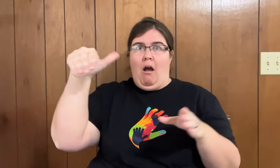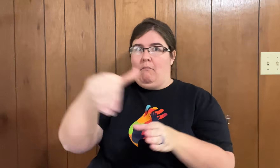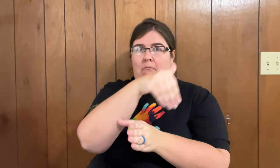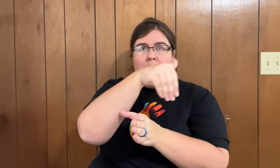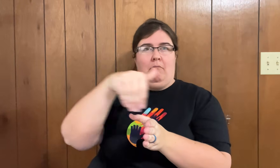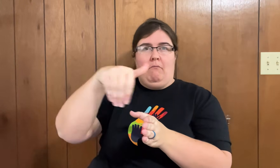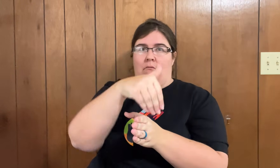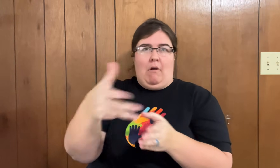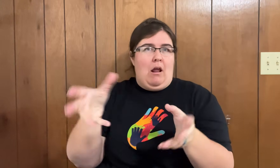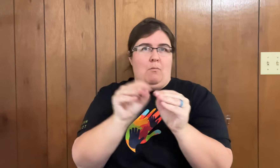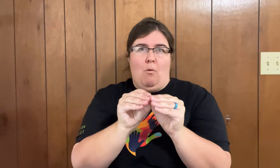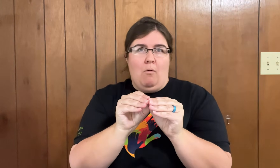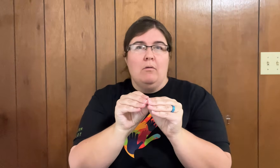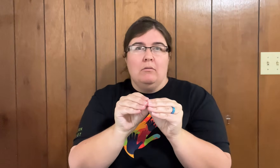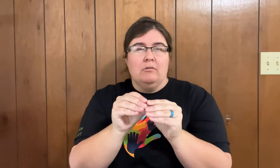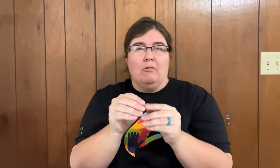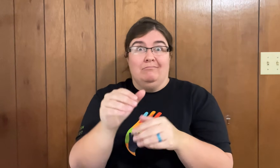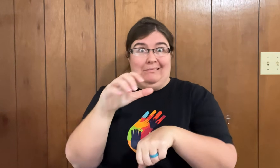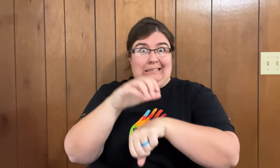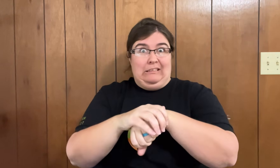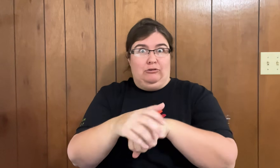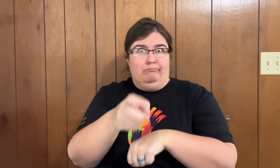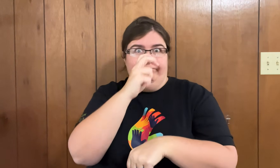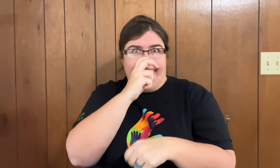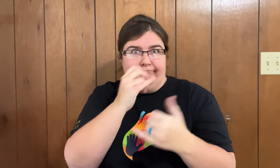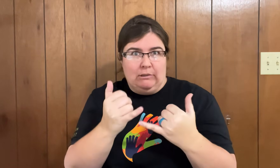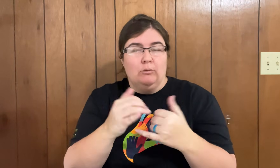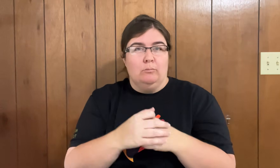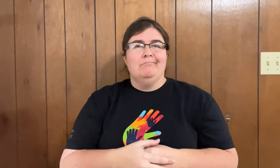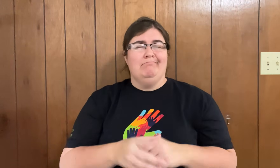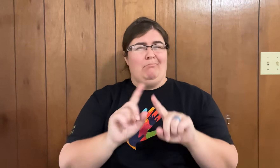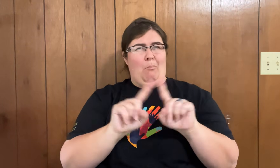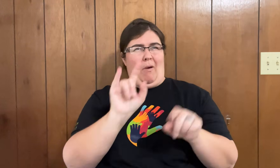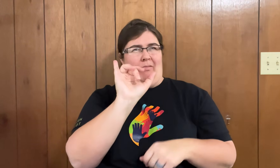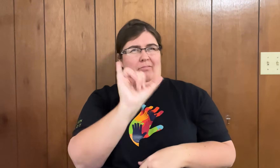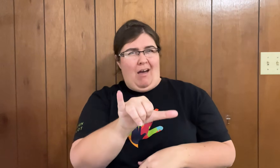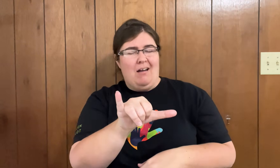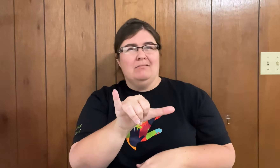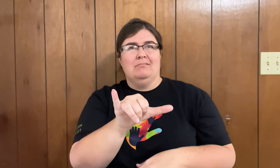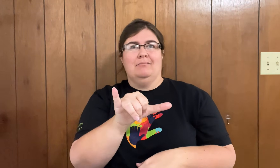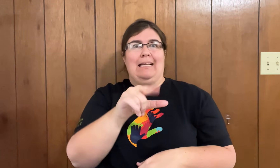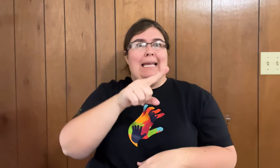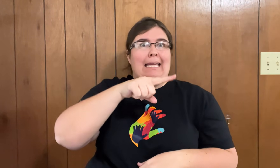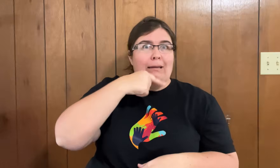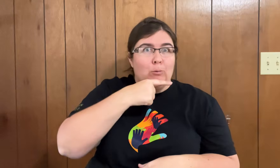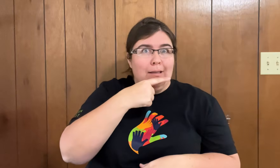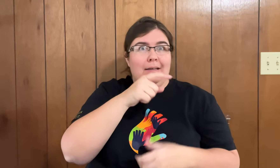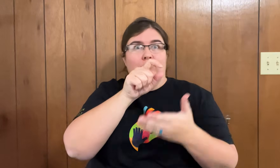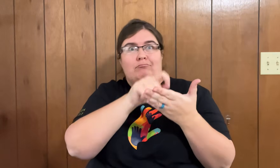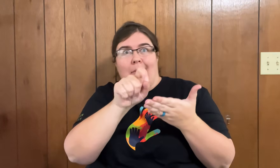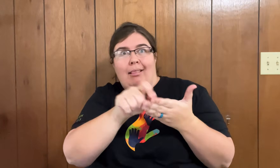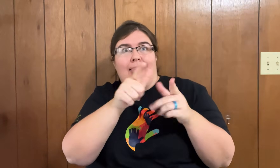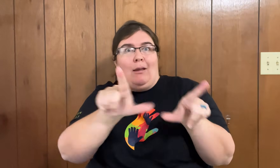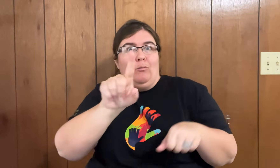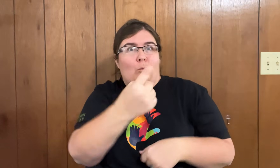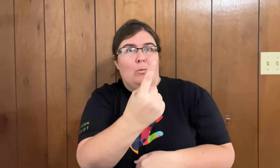to spell it with no inbetween anymore. English is quite strict that way now. But does that occur only with hearing,